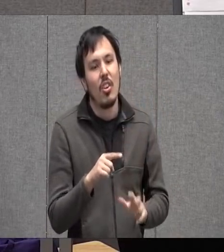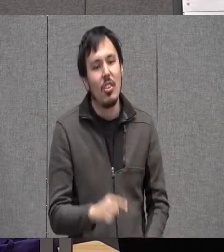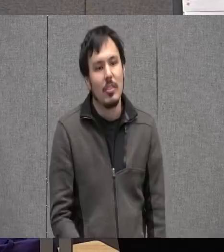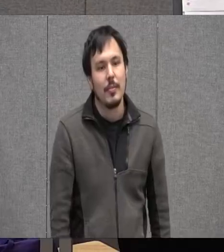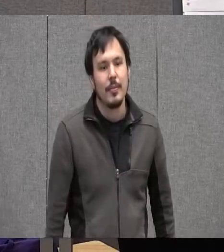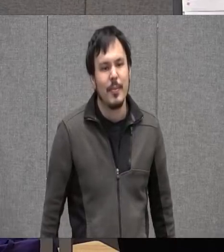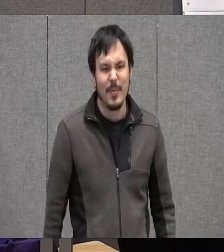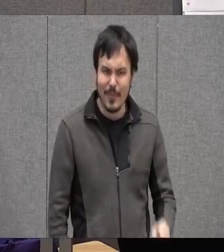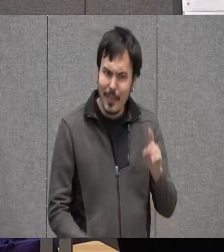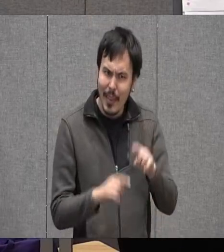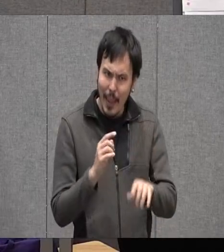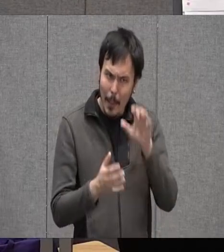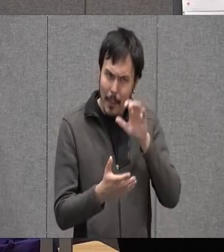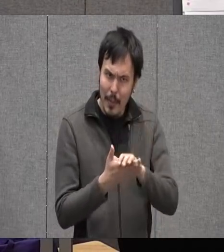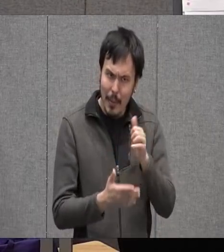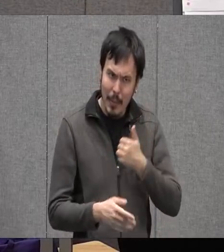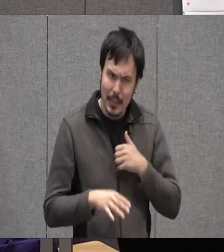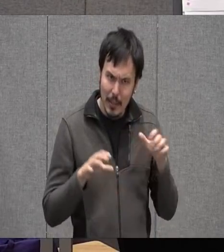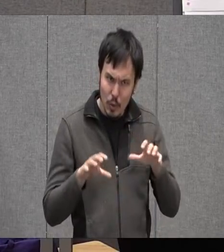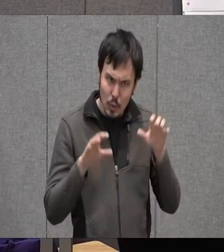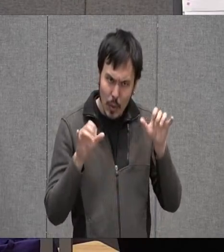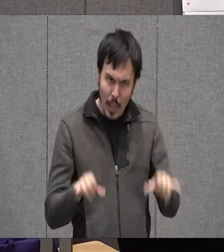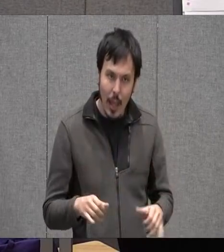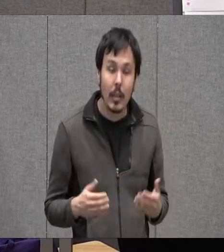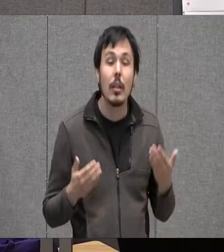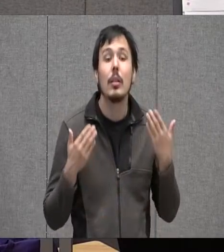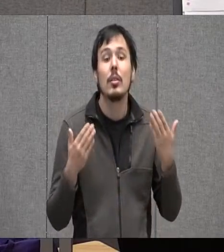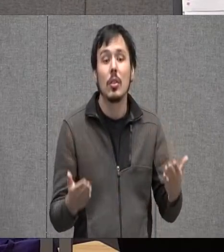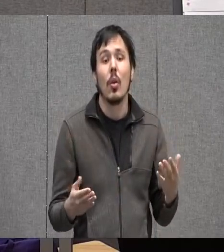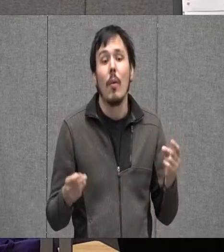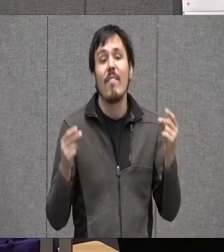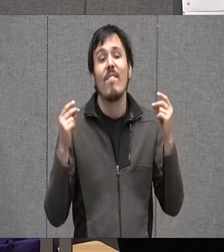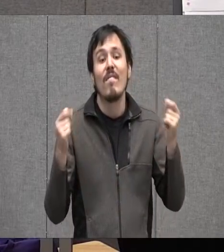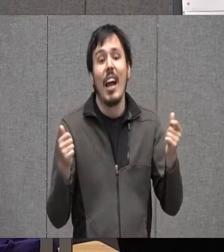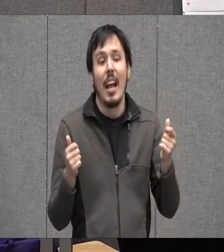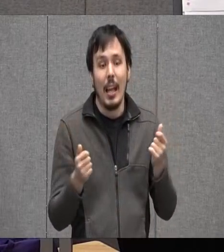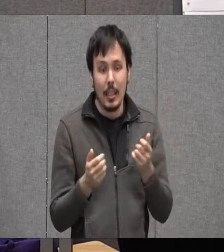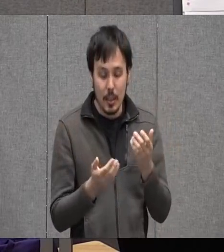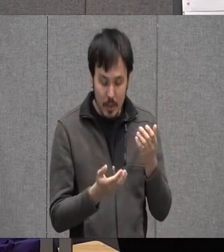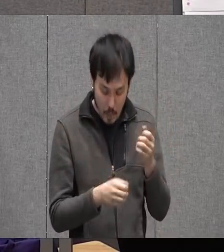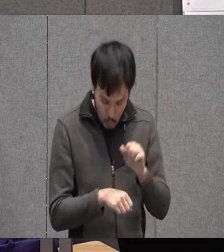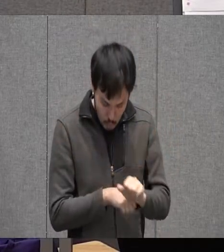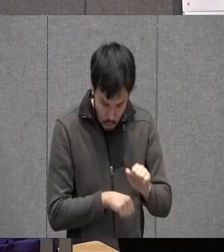I can't believe I did that, so let's go ahead and let's really fast work through that